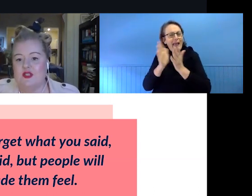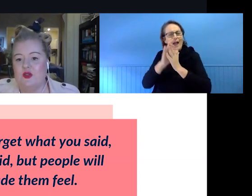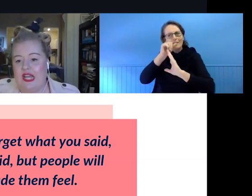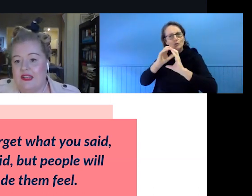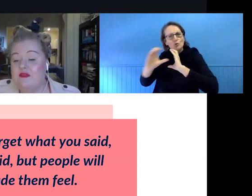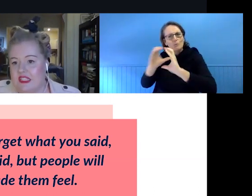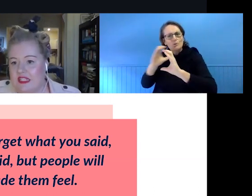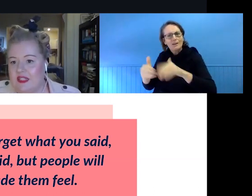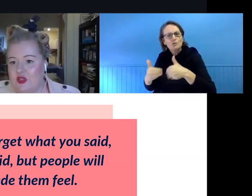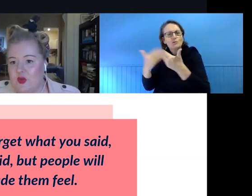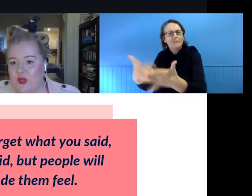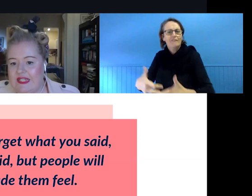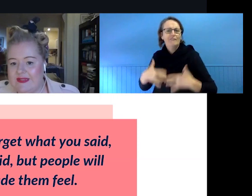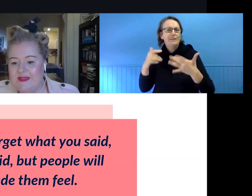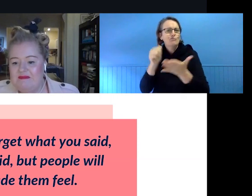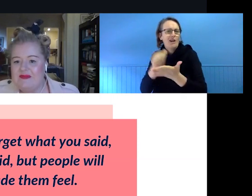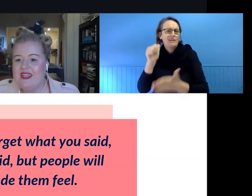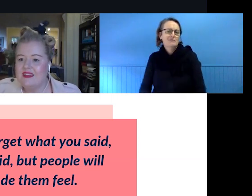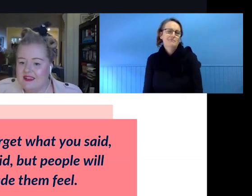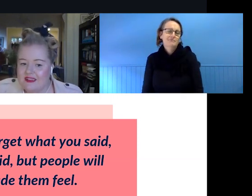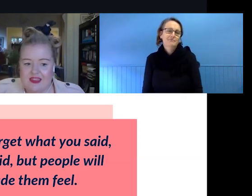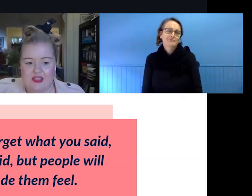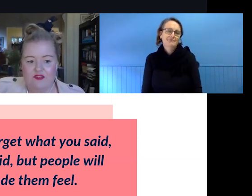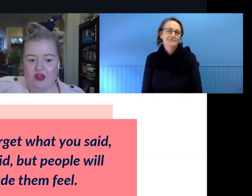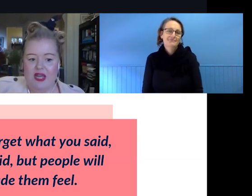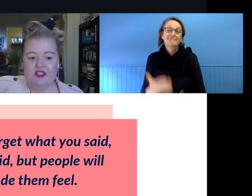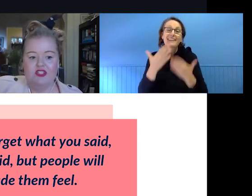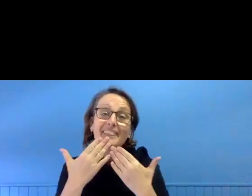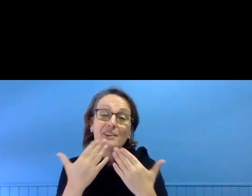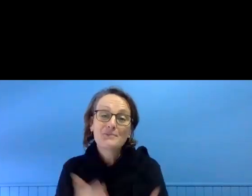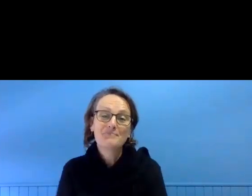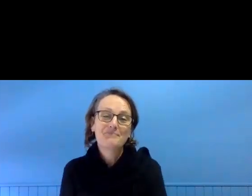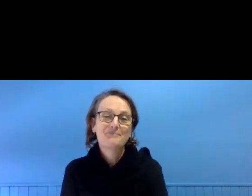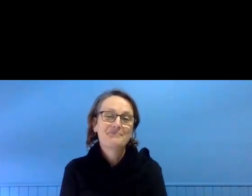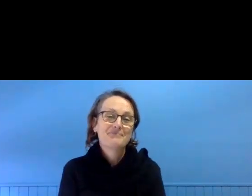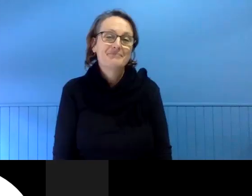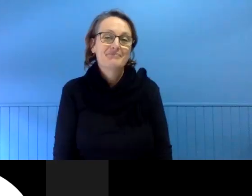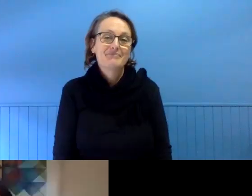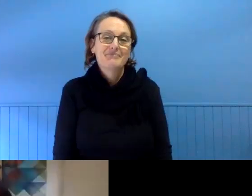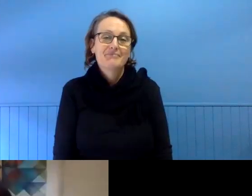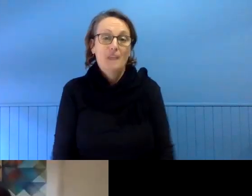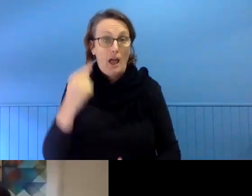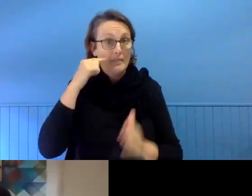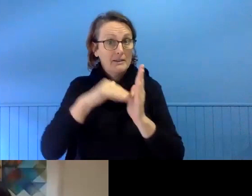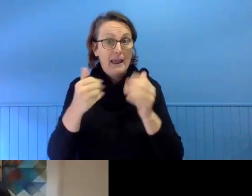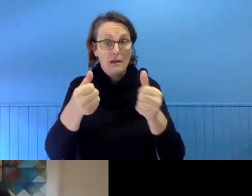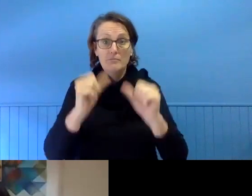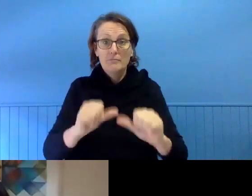create that feeling in your audience. Thank you very much. I think it's now time for questions.